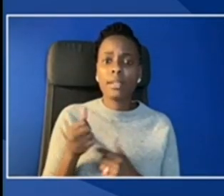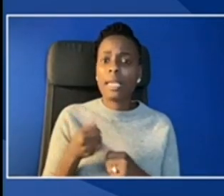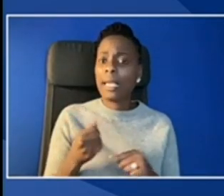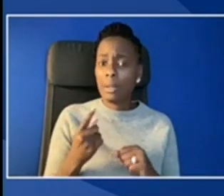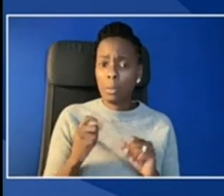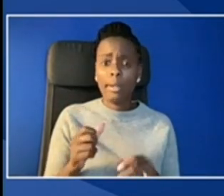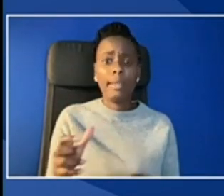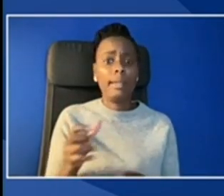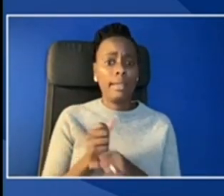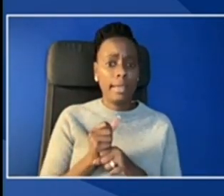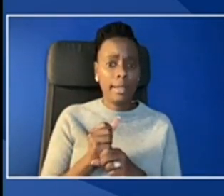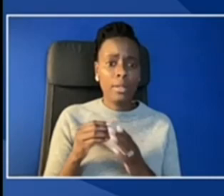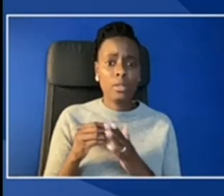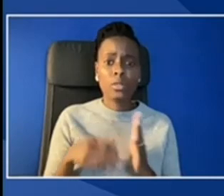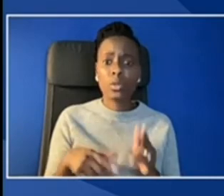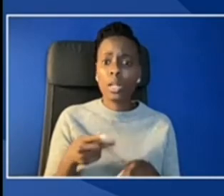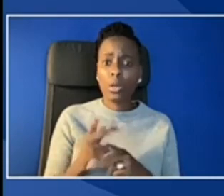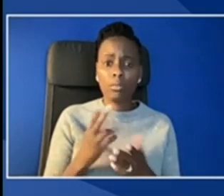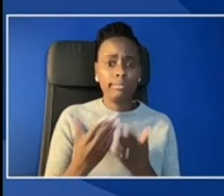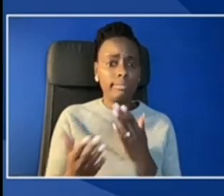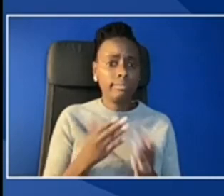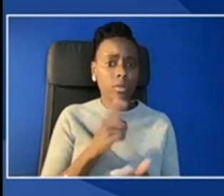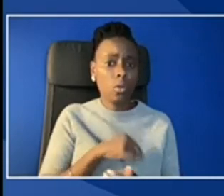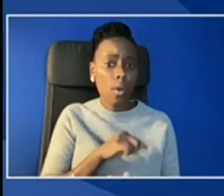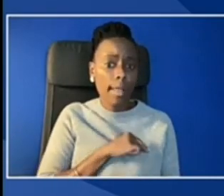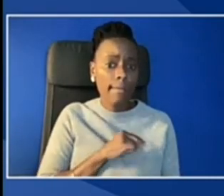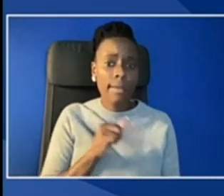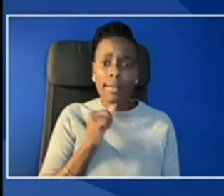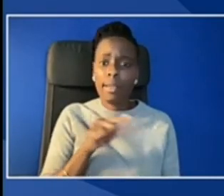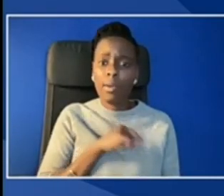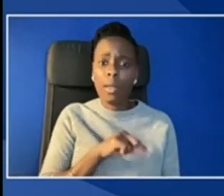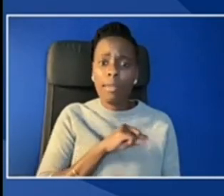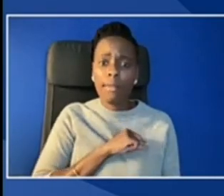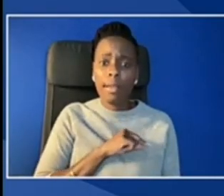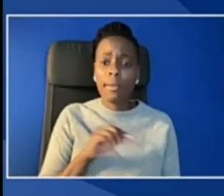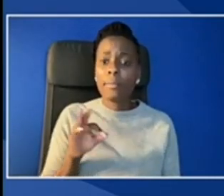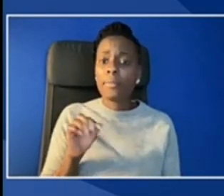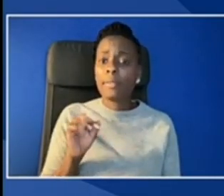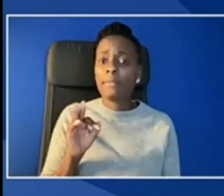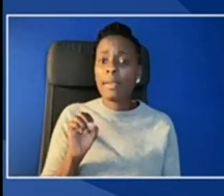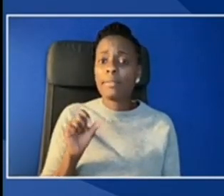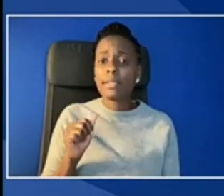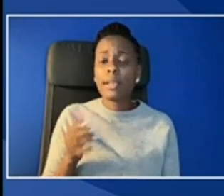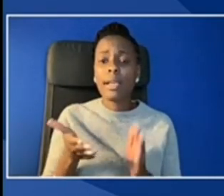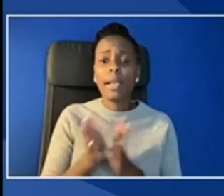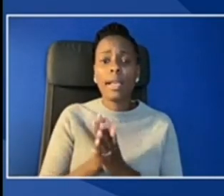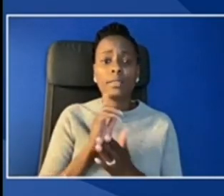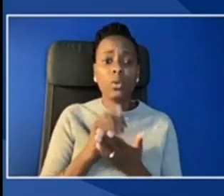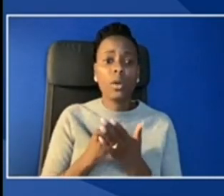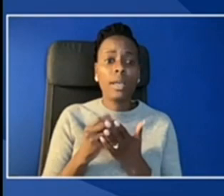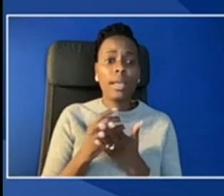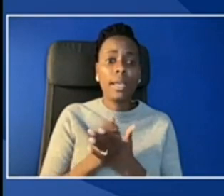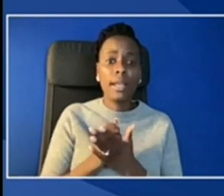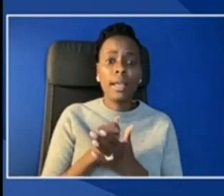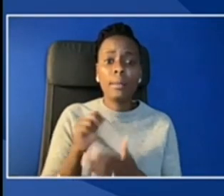whether they are truly qualified or not. The FAFSA asks for income and assets, but does not inquire about existing debt as